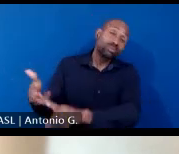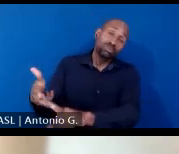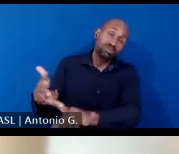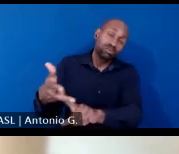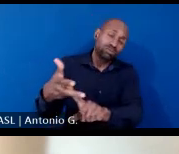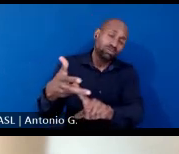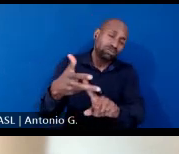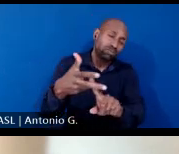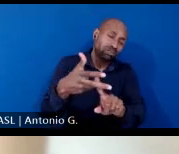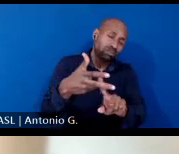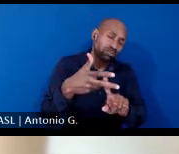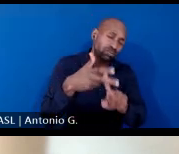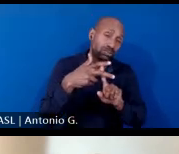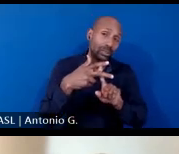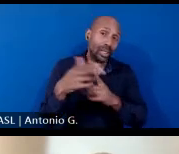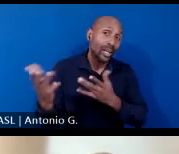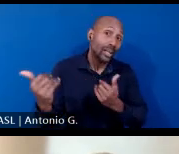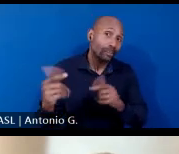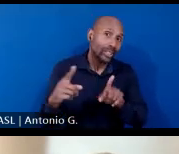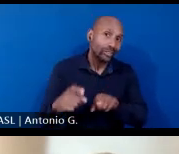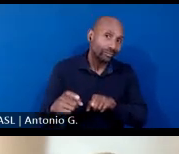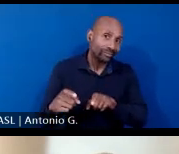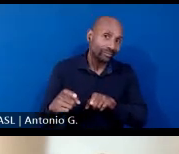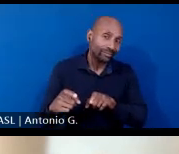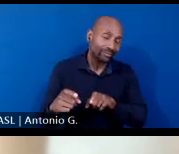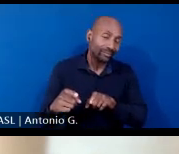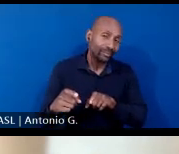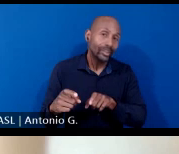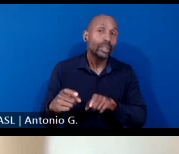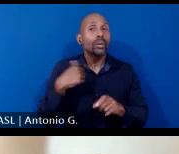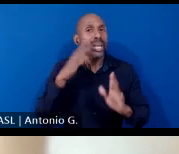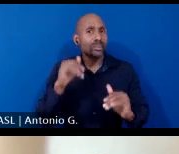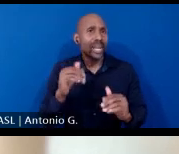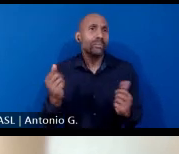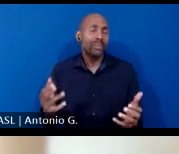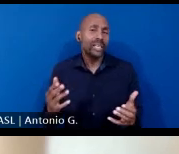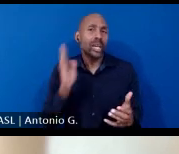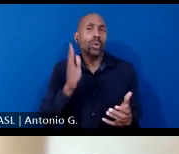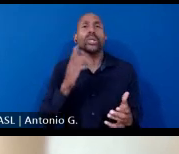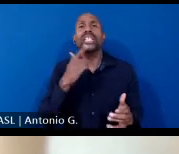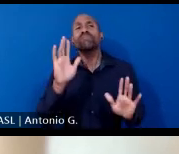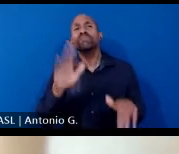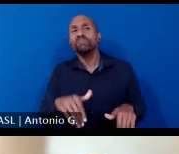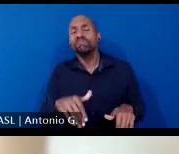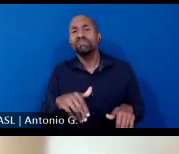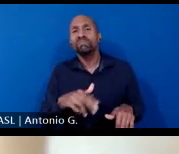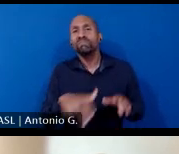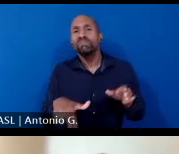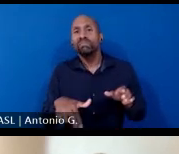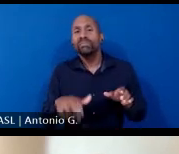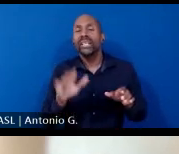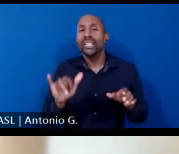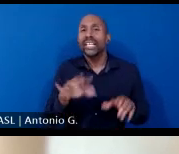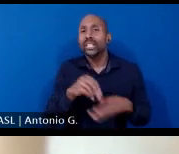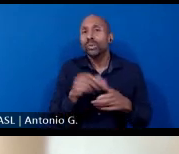So the expectation is then that many students will not continue. We call that a feature instead of a bug in the program because